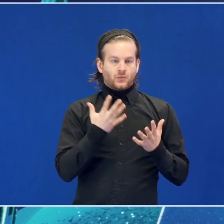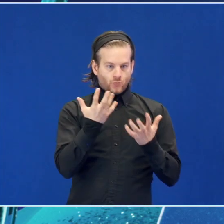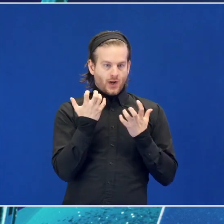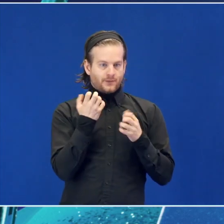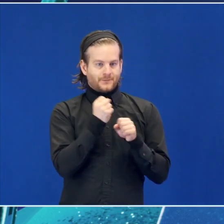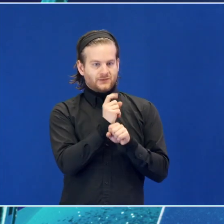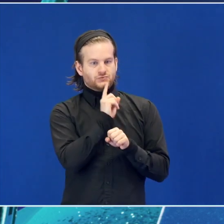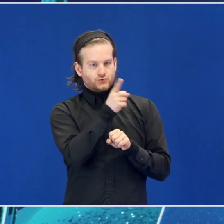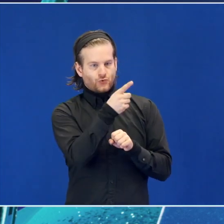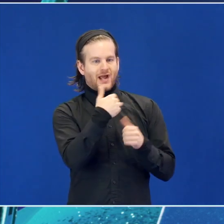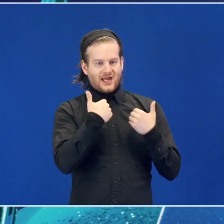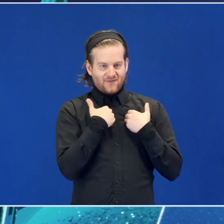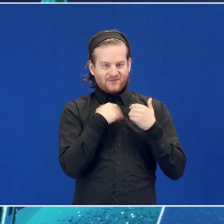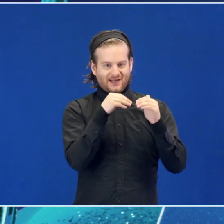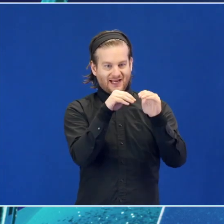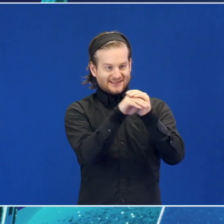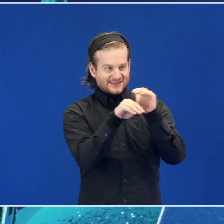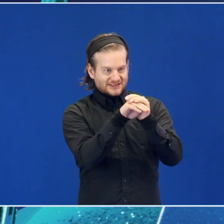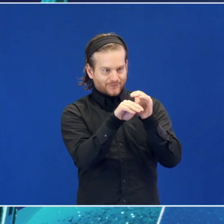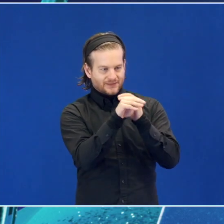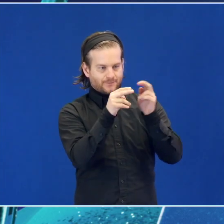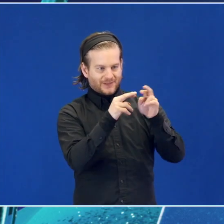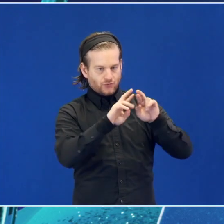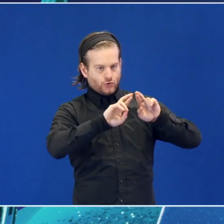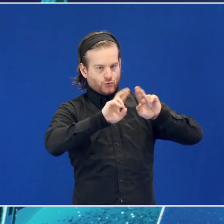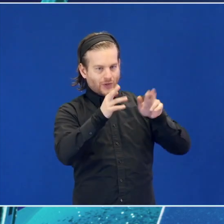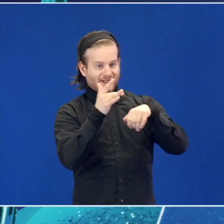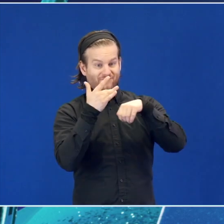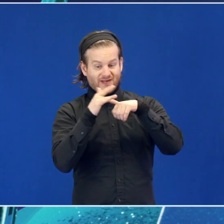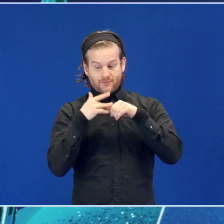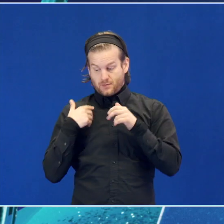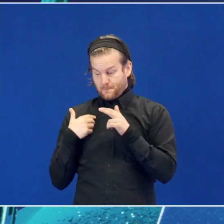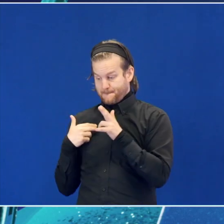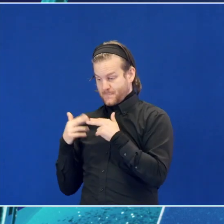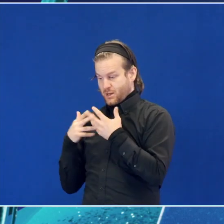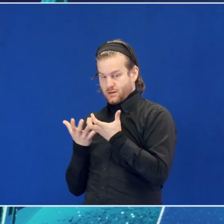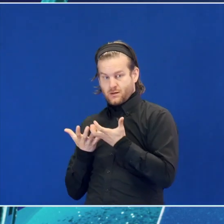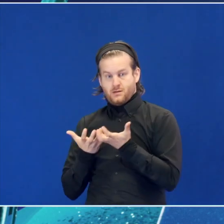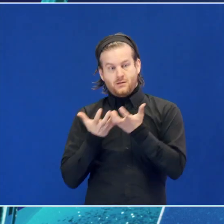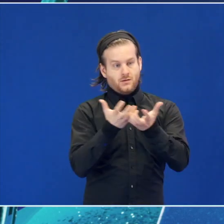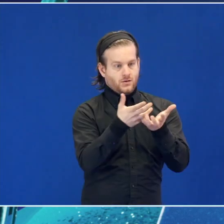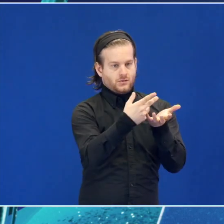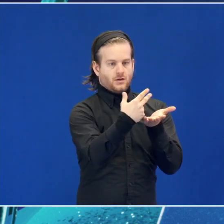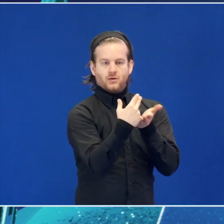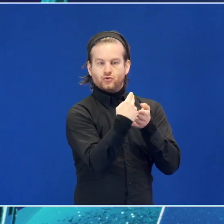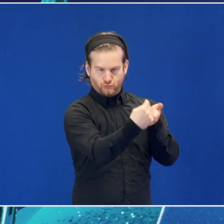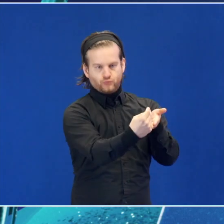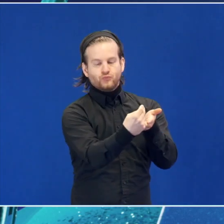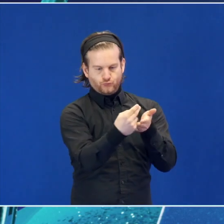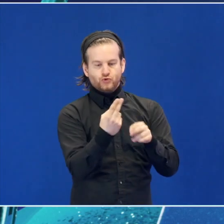How are you going to -- I just don't -- Can I jump in? Yeah. Yeah, because I think this comes back to one of your questions you asked earlier that we forgot